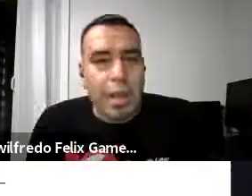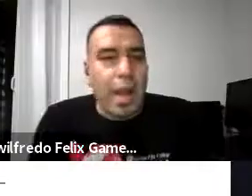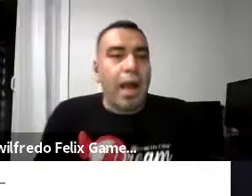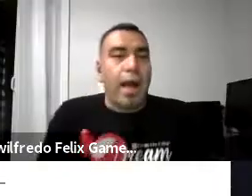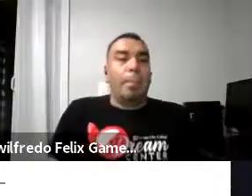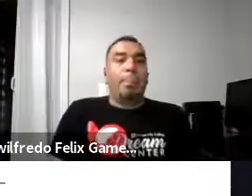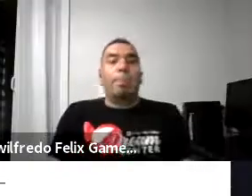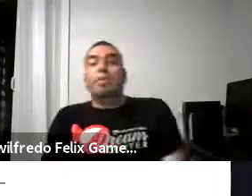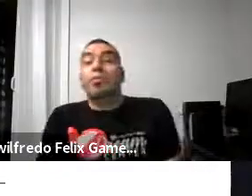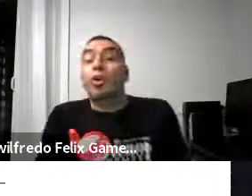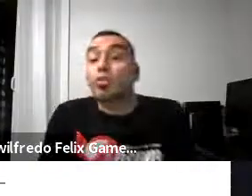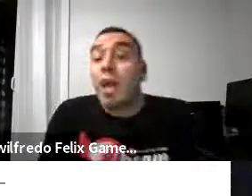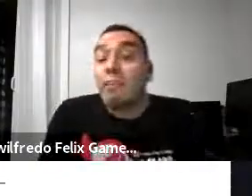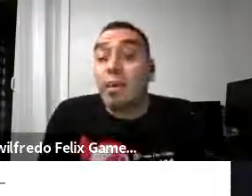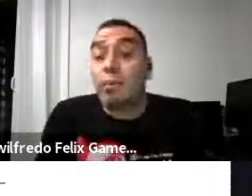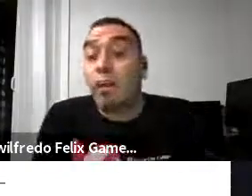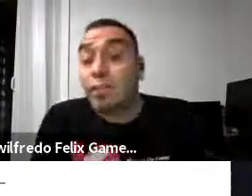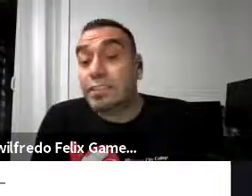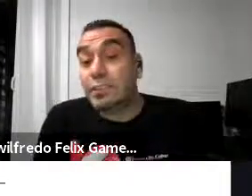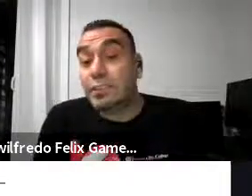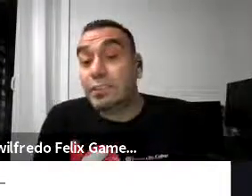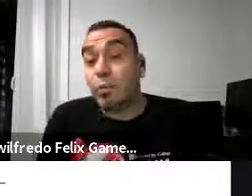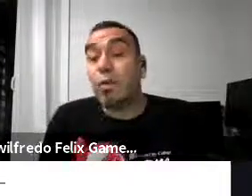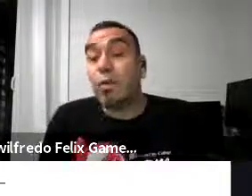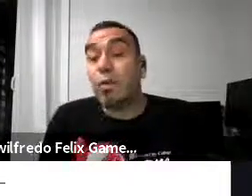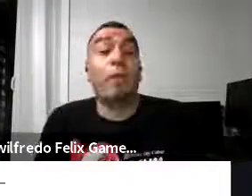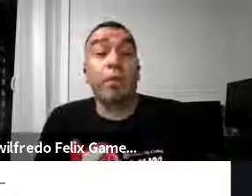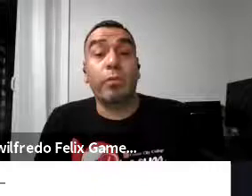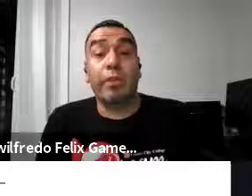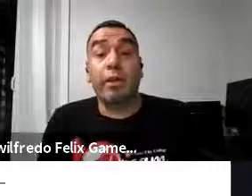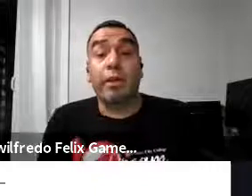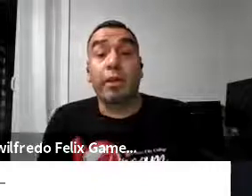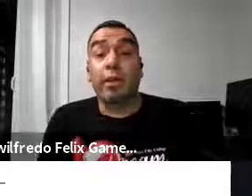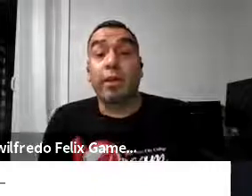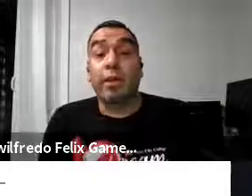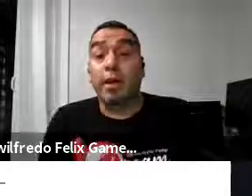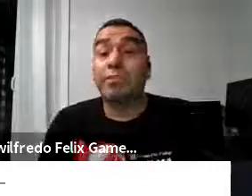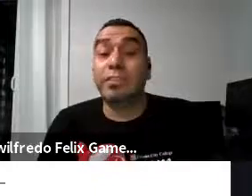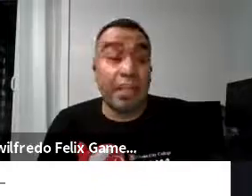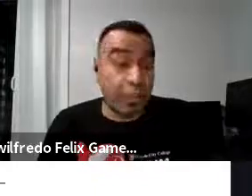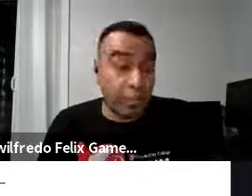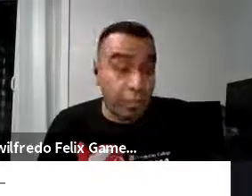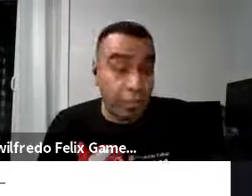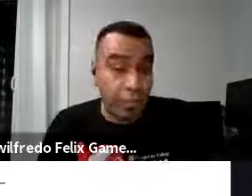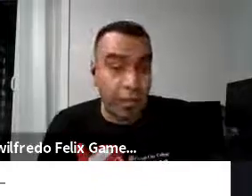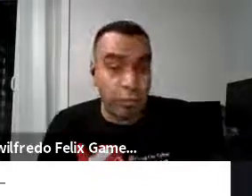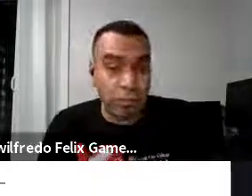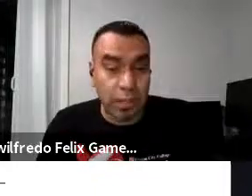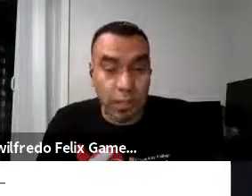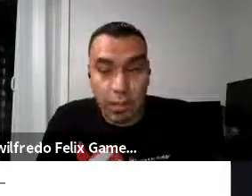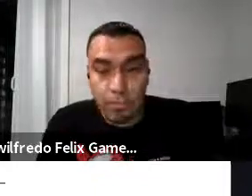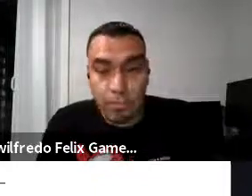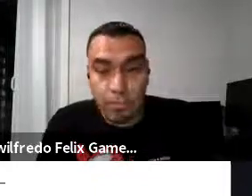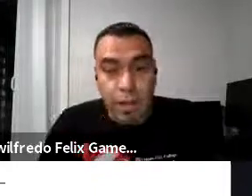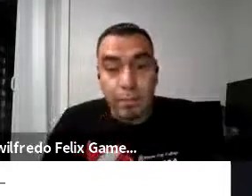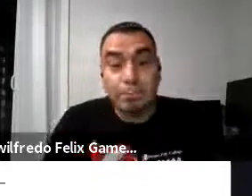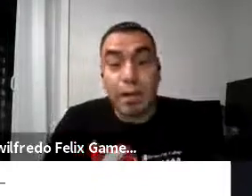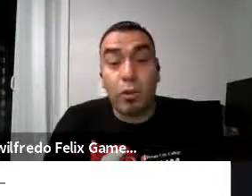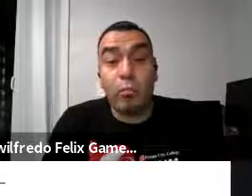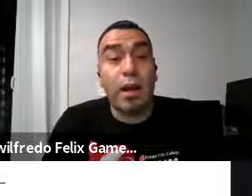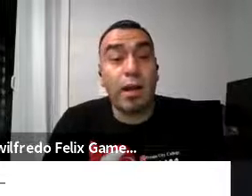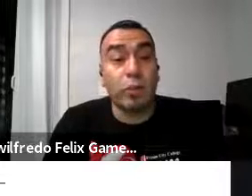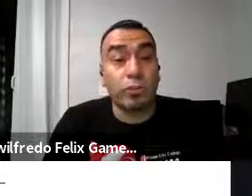Okay, this one we also have on our office, we've been collaborating with a FCC an attorney, it was his name is Paloma